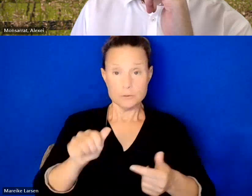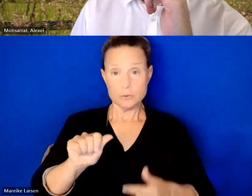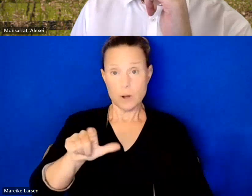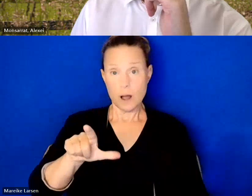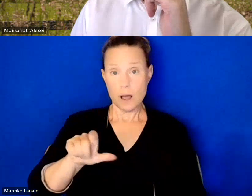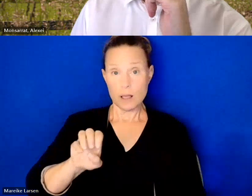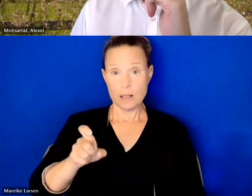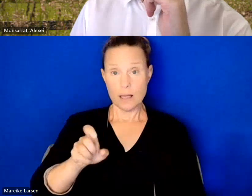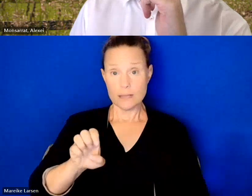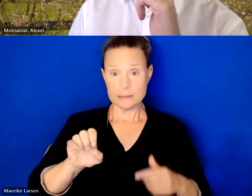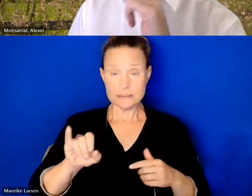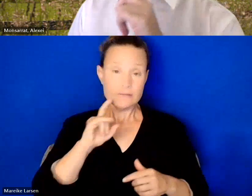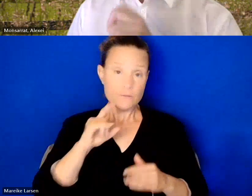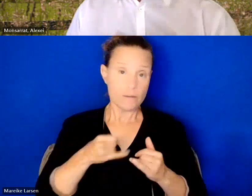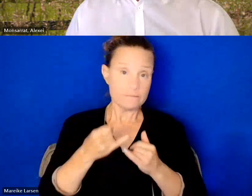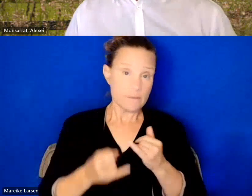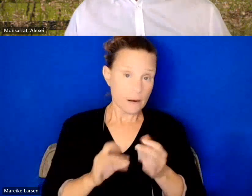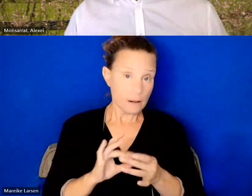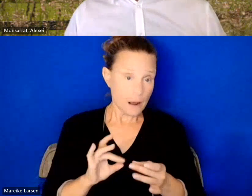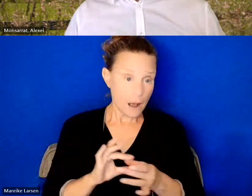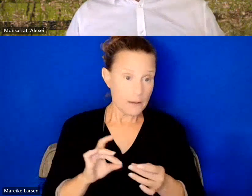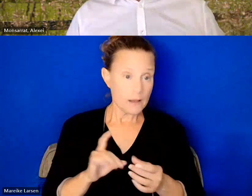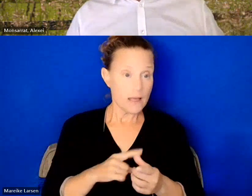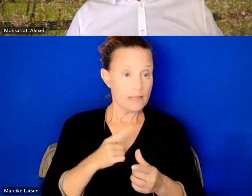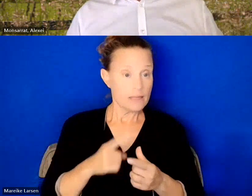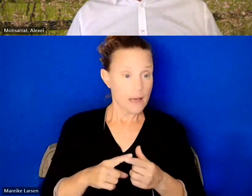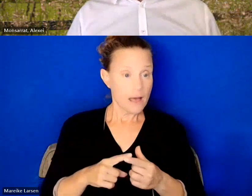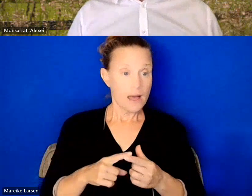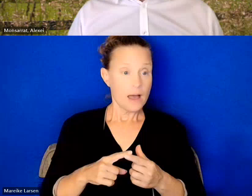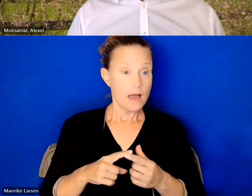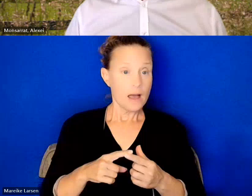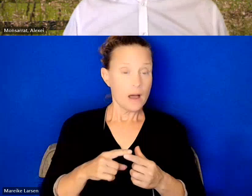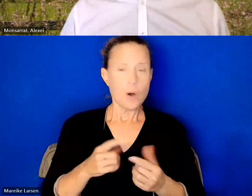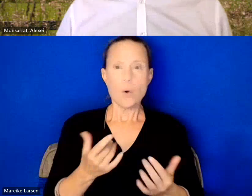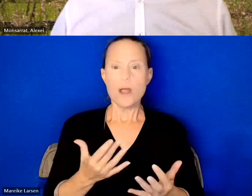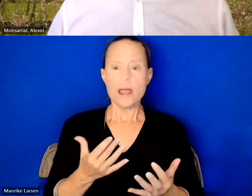to make any final comments and then we will. Oh, we, yeah.